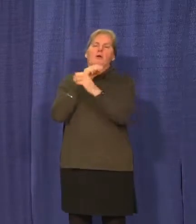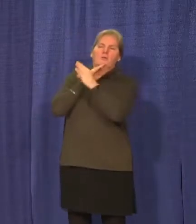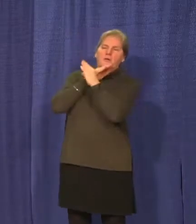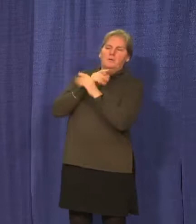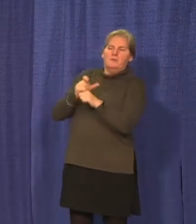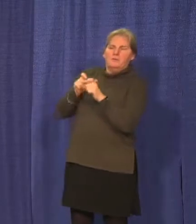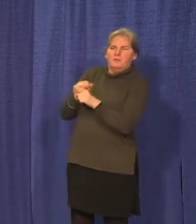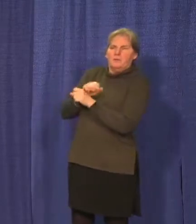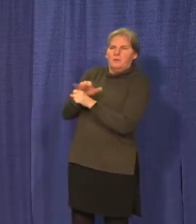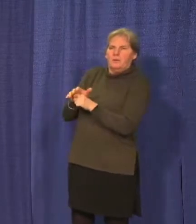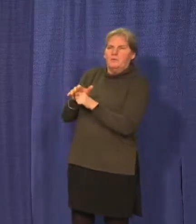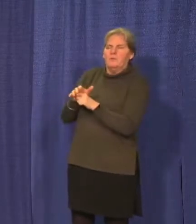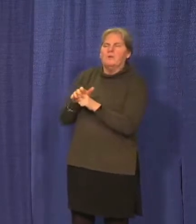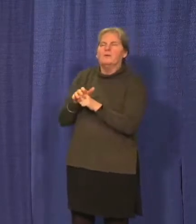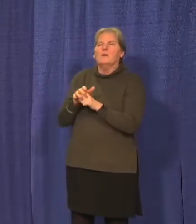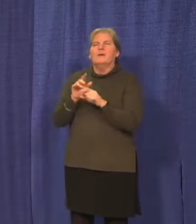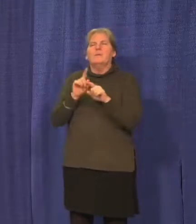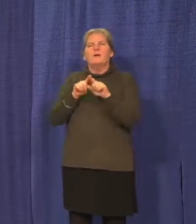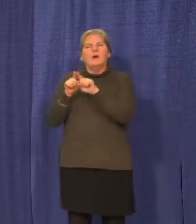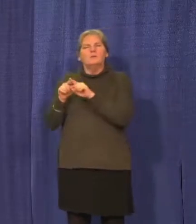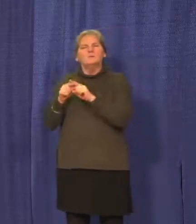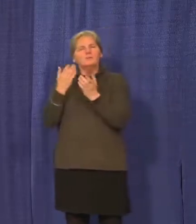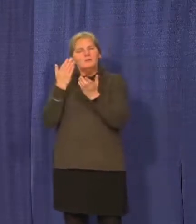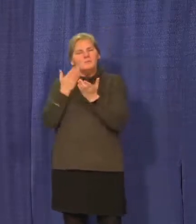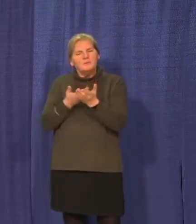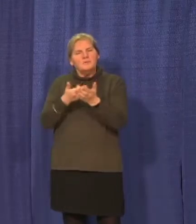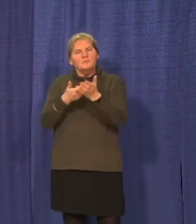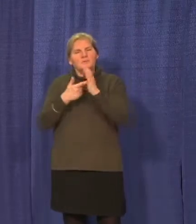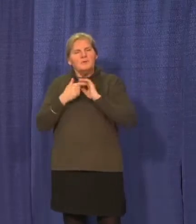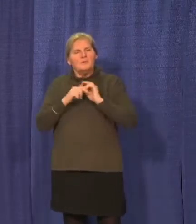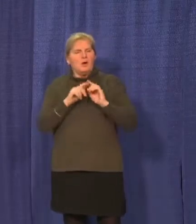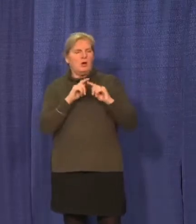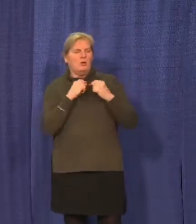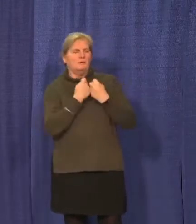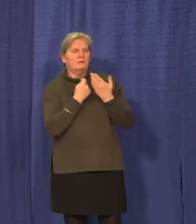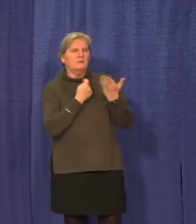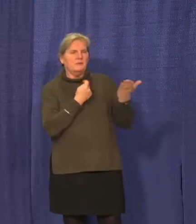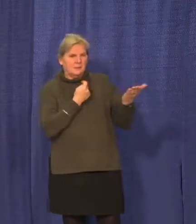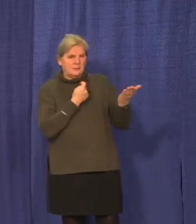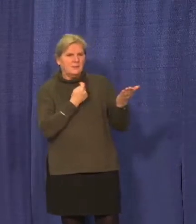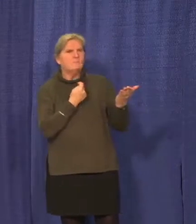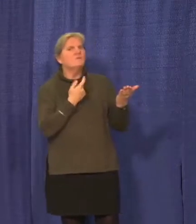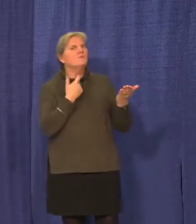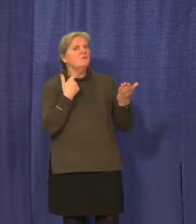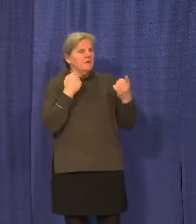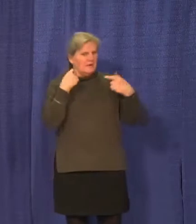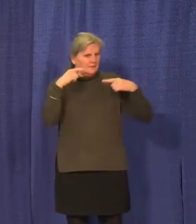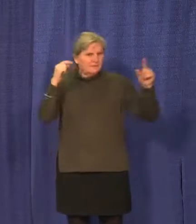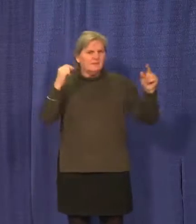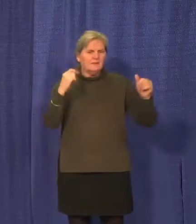smaller population wise, but also the proof from our medical teams to be able to effectively